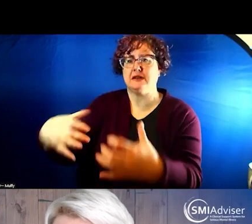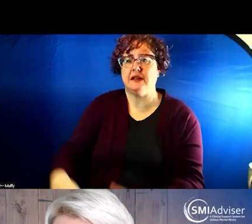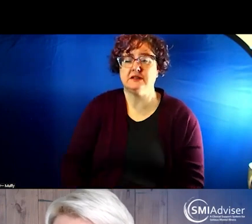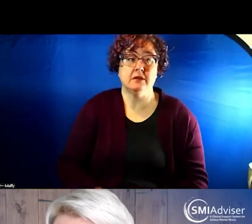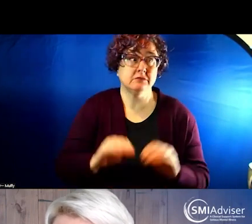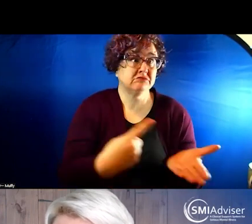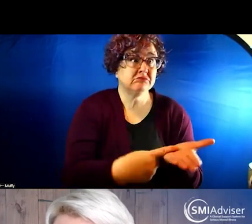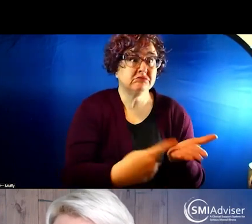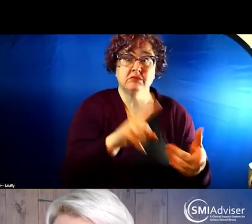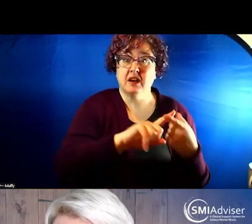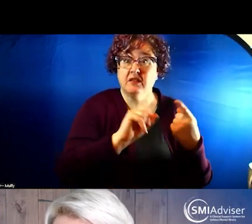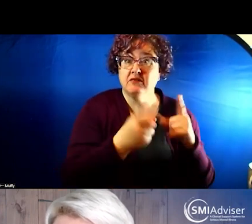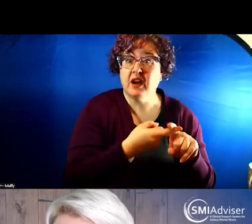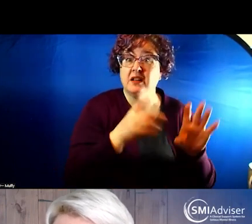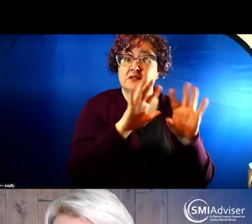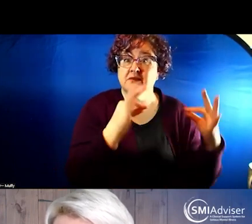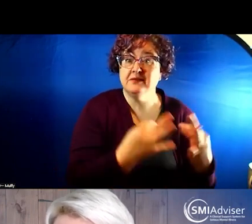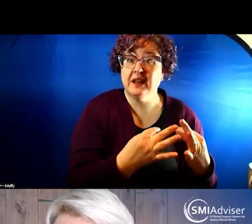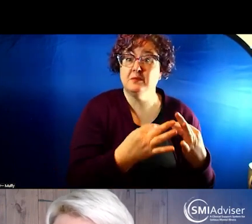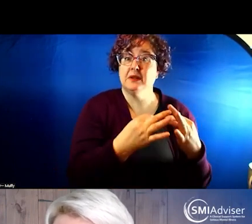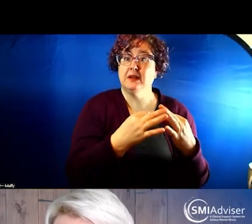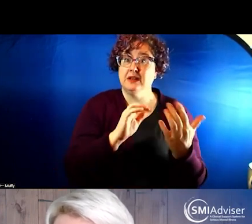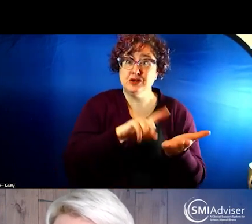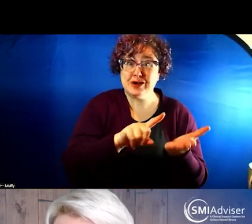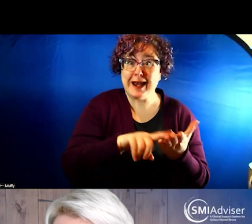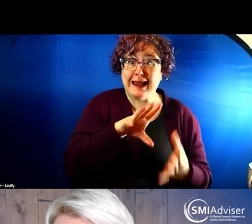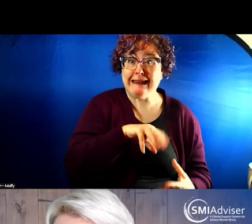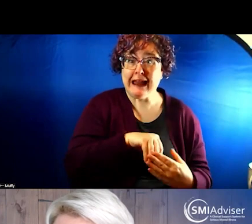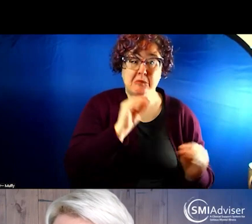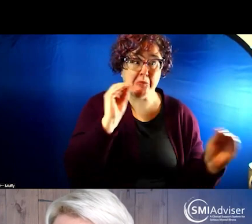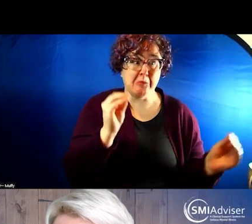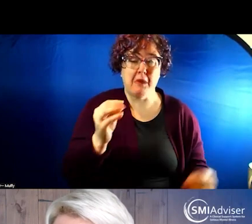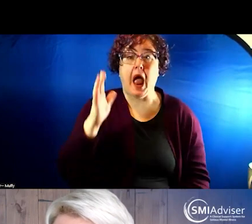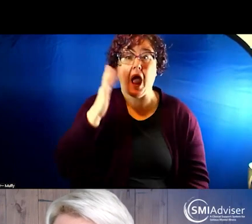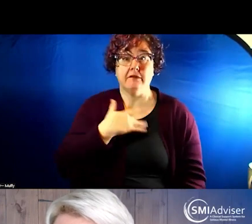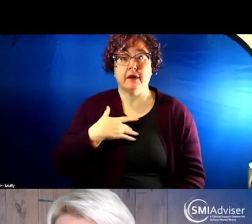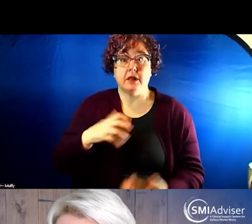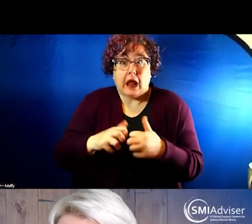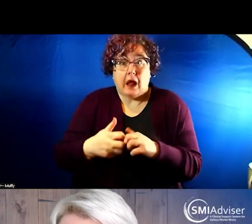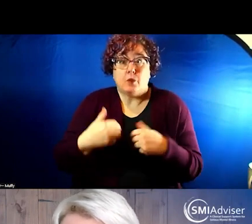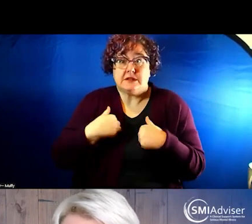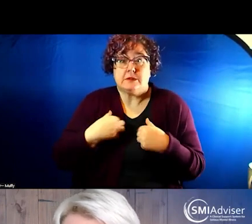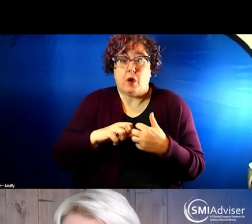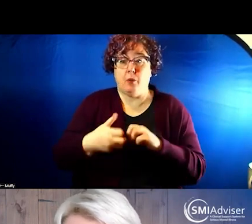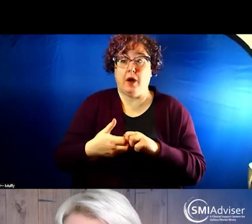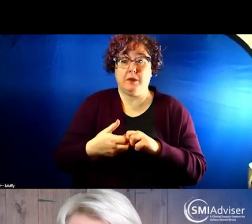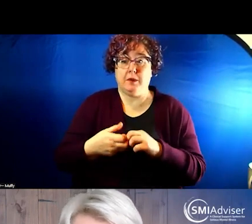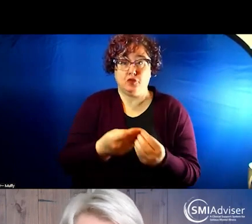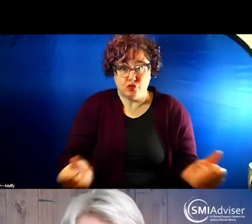ANYONE HOW I WAS DOING. I FELT LIKE I WAS A PROBLEM TO SOLVE RATHER THAN A HUMAN THAT NEEDED HELP.